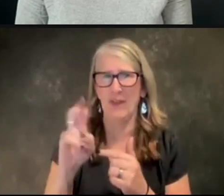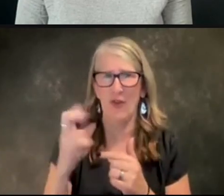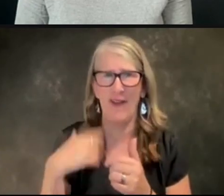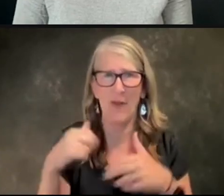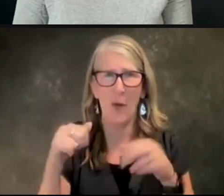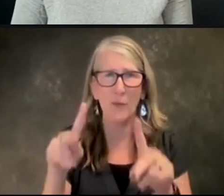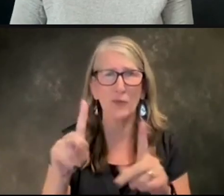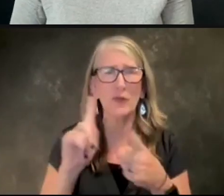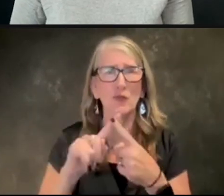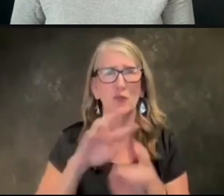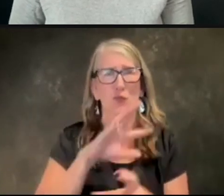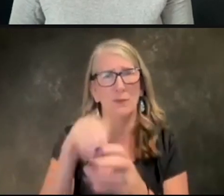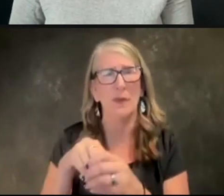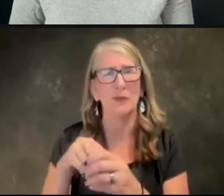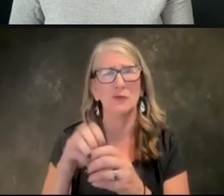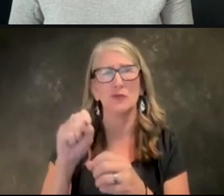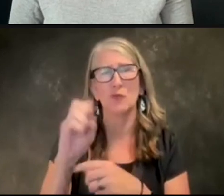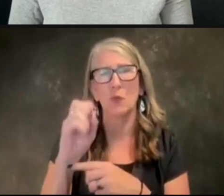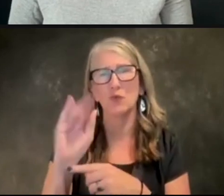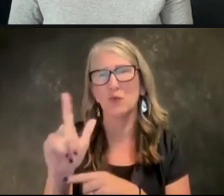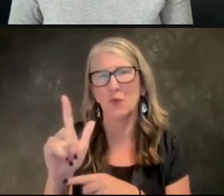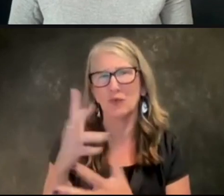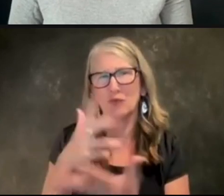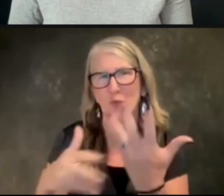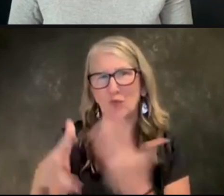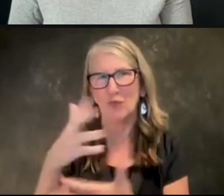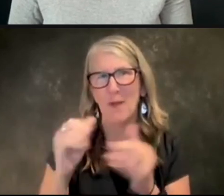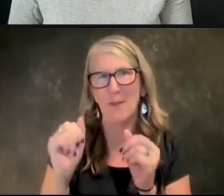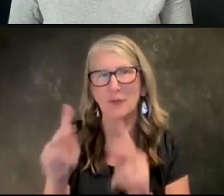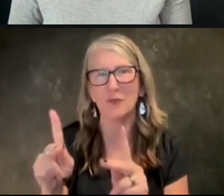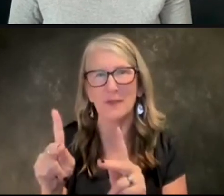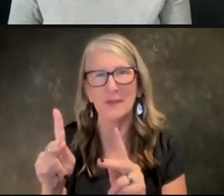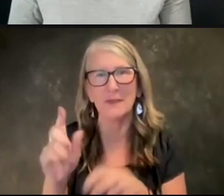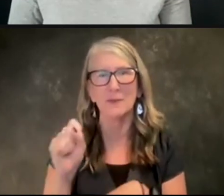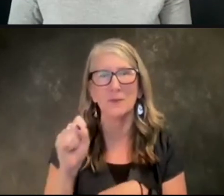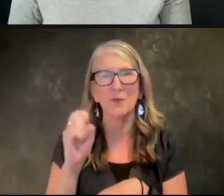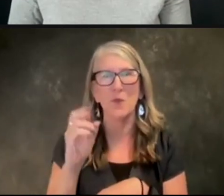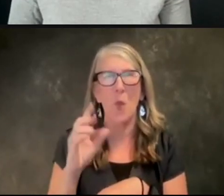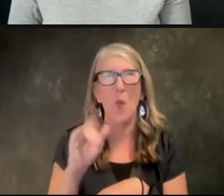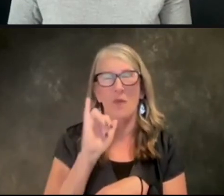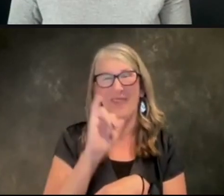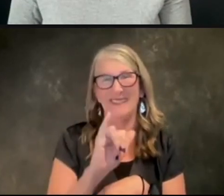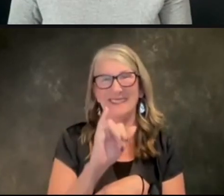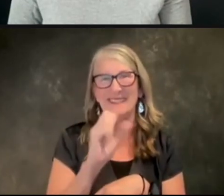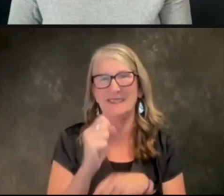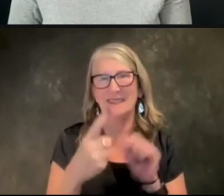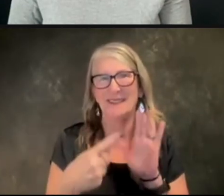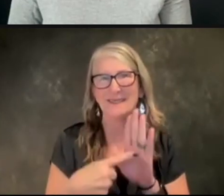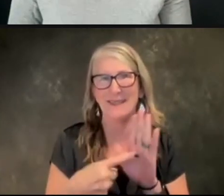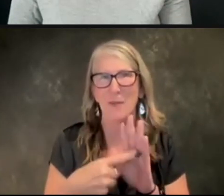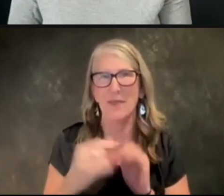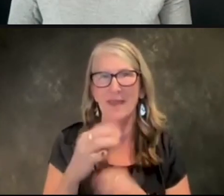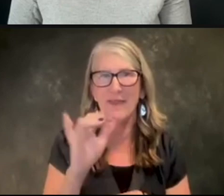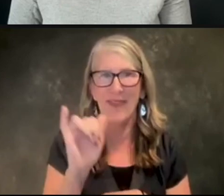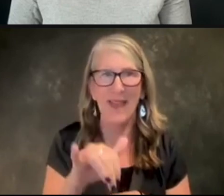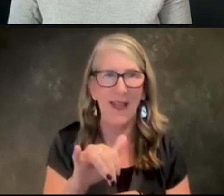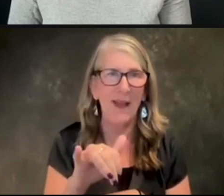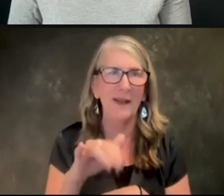Deaf students rarely have an opportunity to participate in those social opportunities